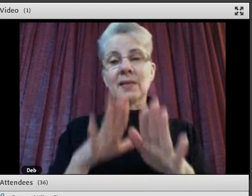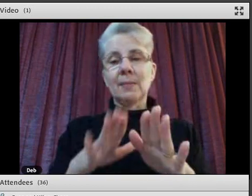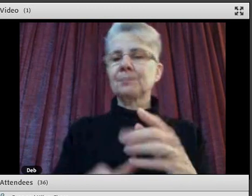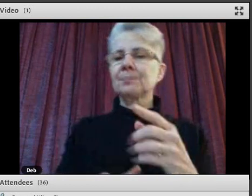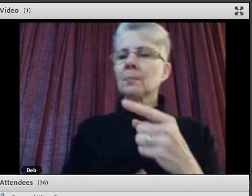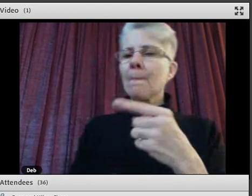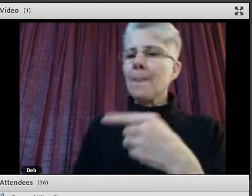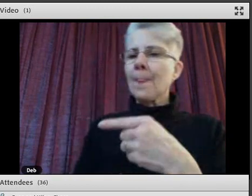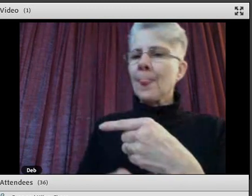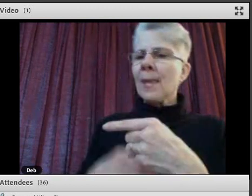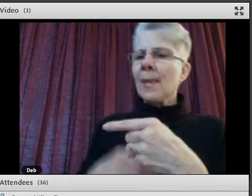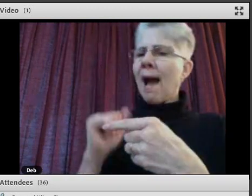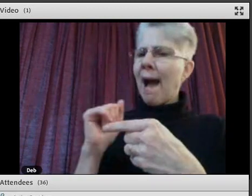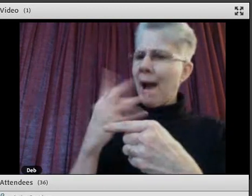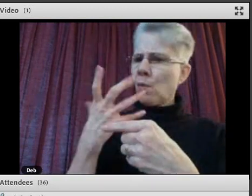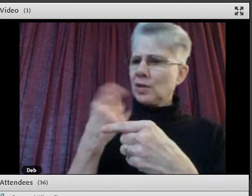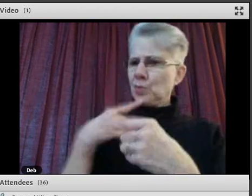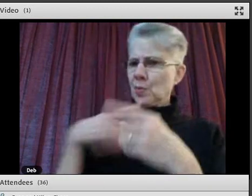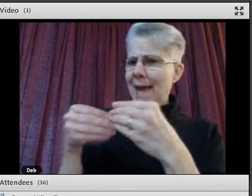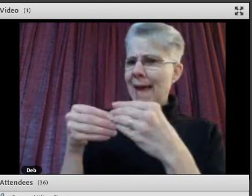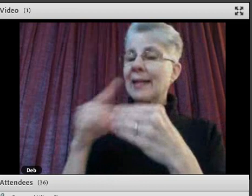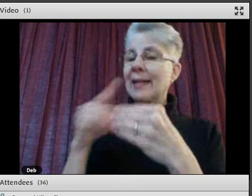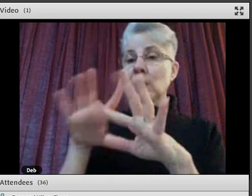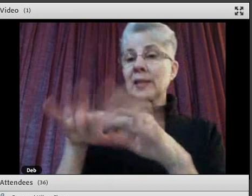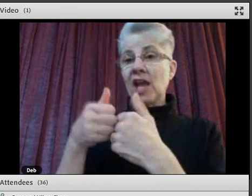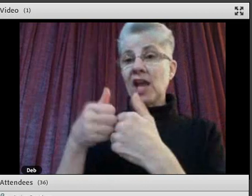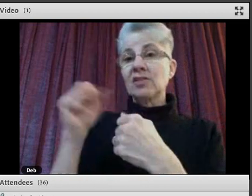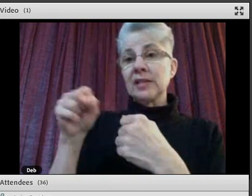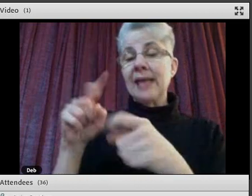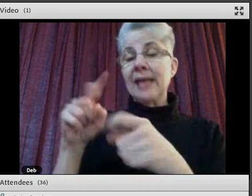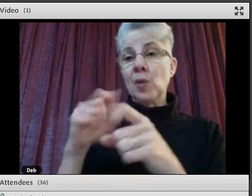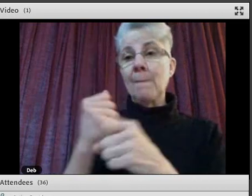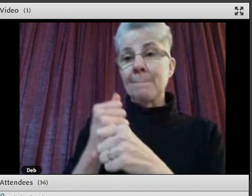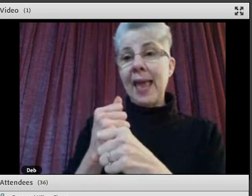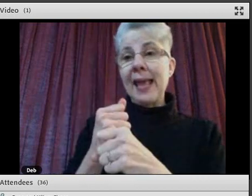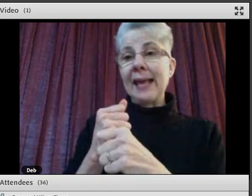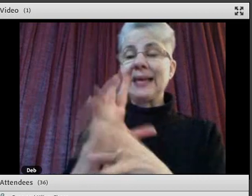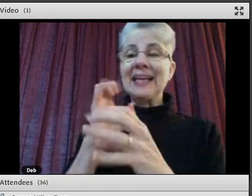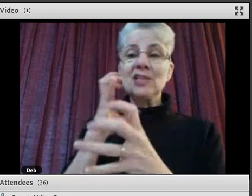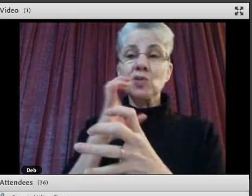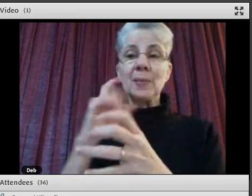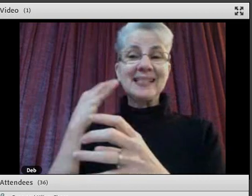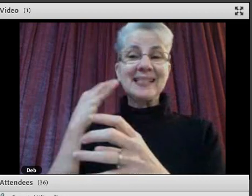Ryan: And Hilary mentioned that it is really challenging to make instruments sound good.